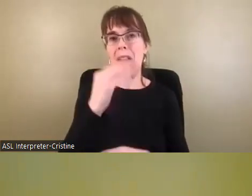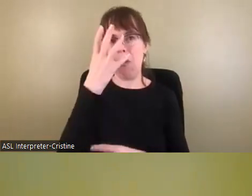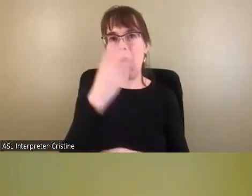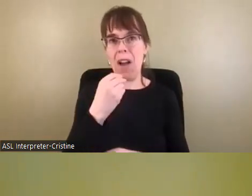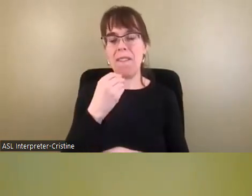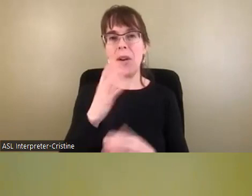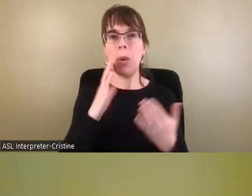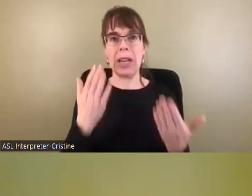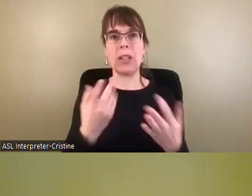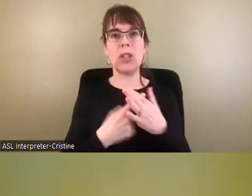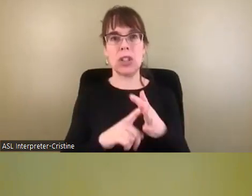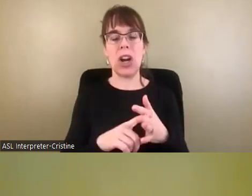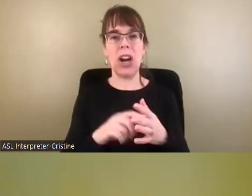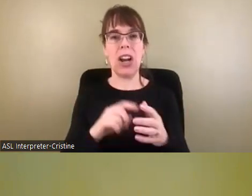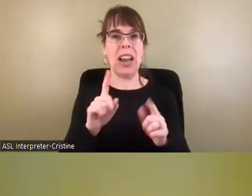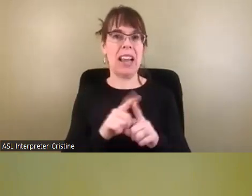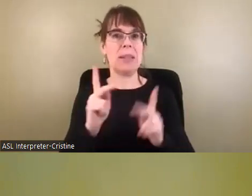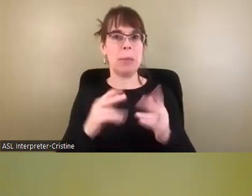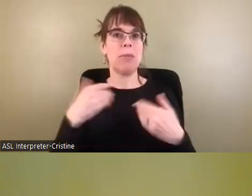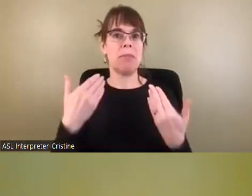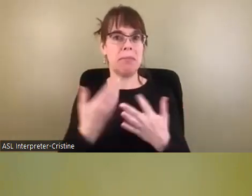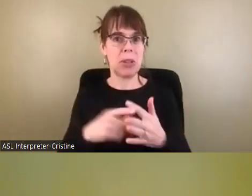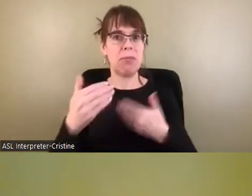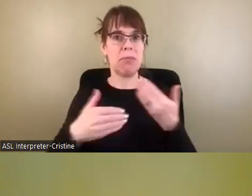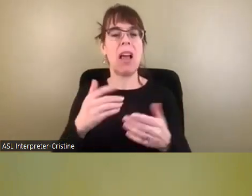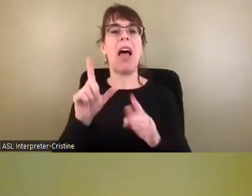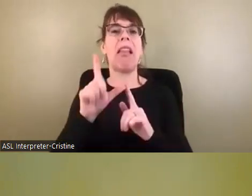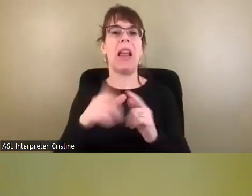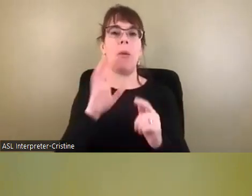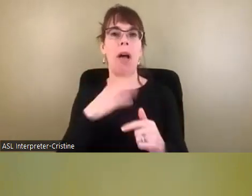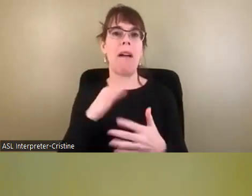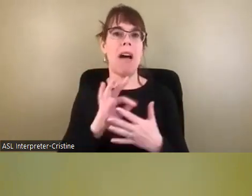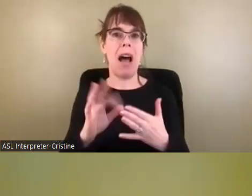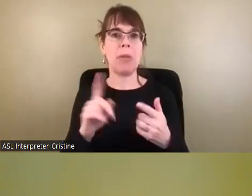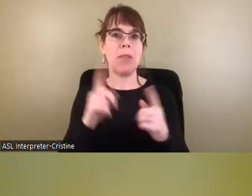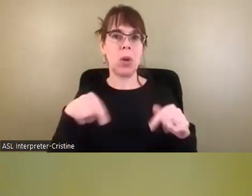as folks are hopping on. And there'll be some options later, for you all to ask some questions.